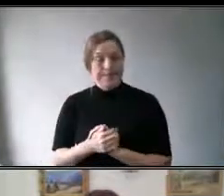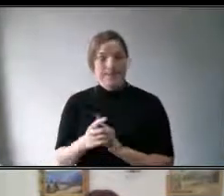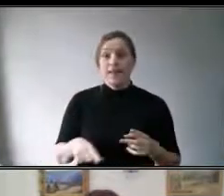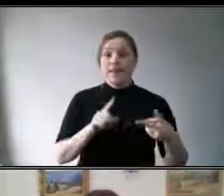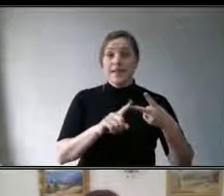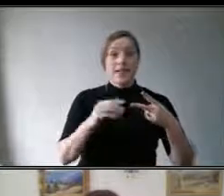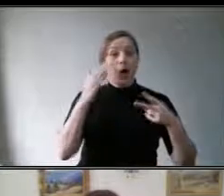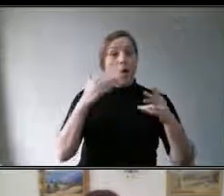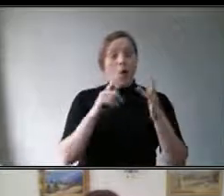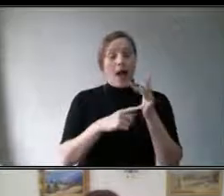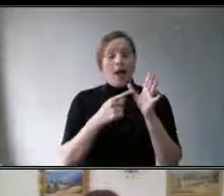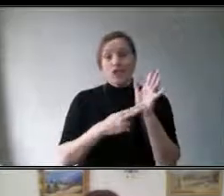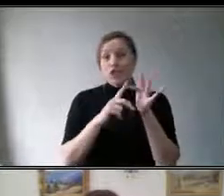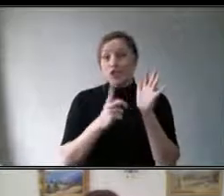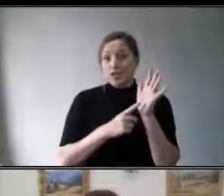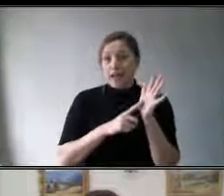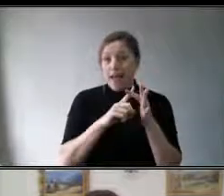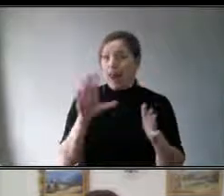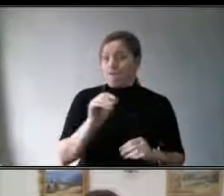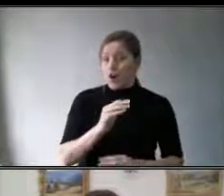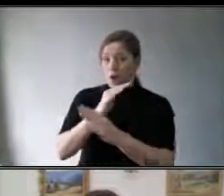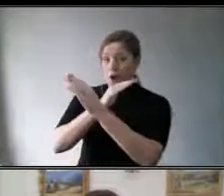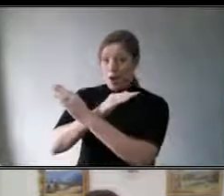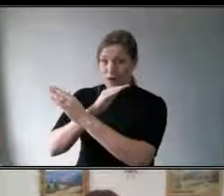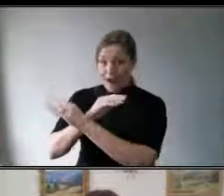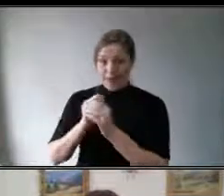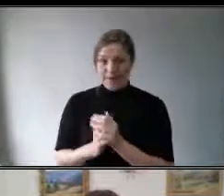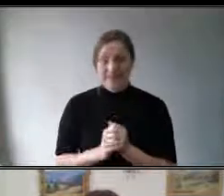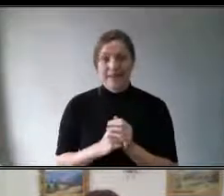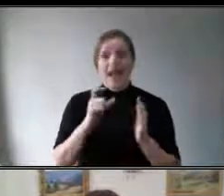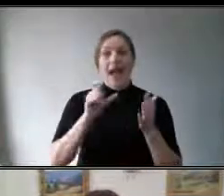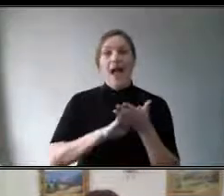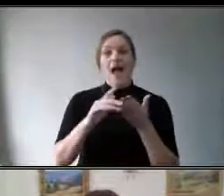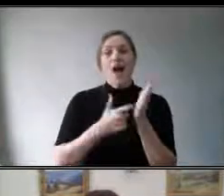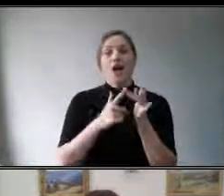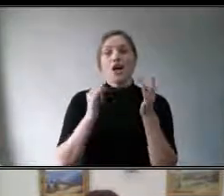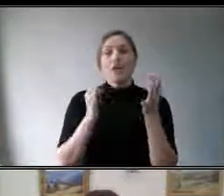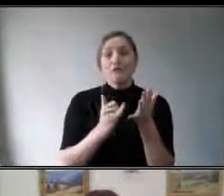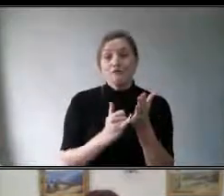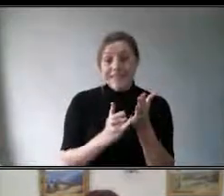at the sydney opera house and by chris tua who's the executive director of the sydney festival